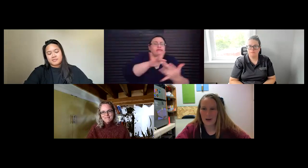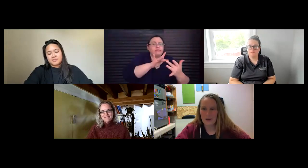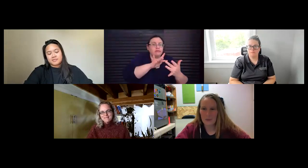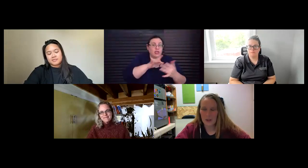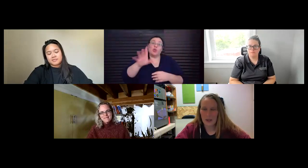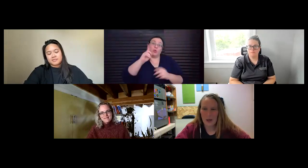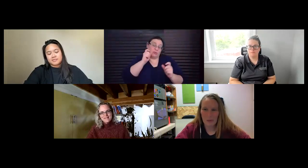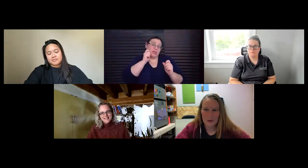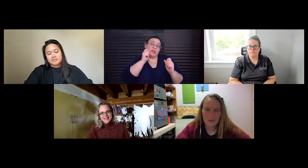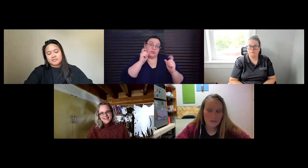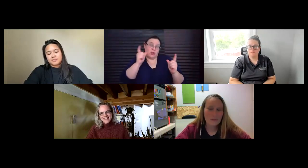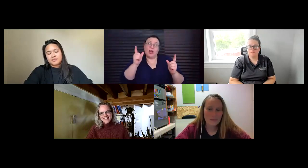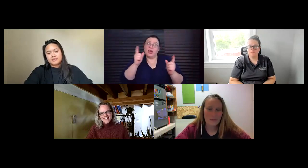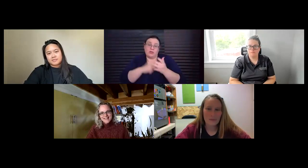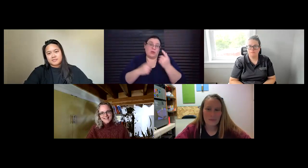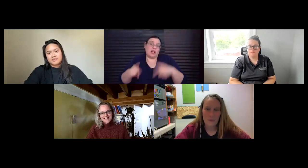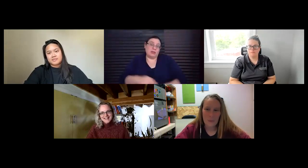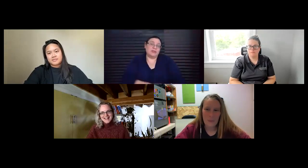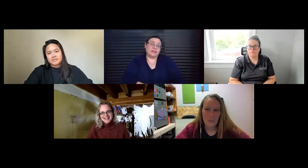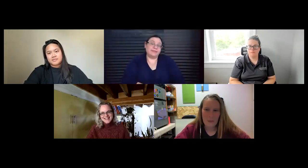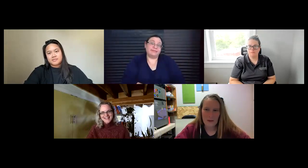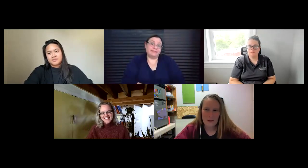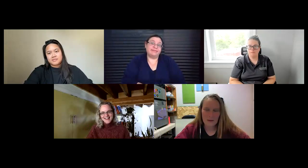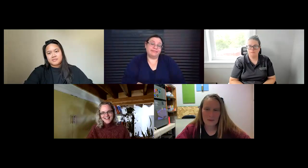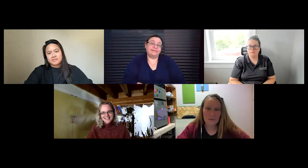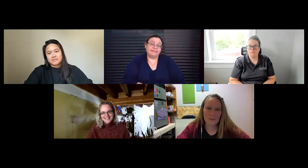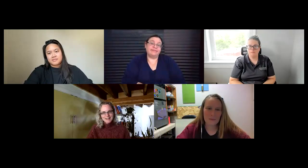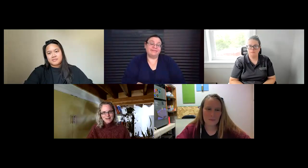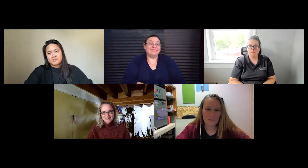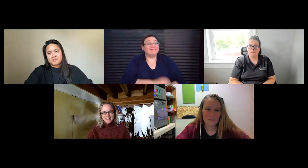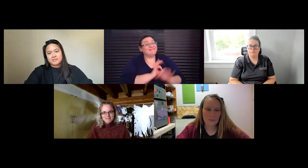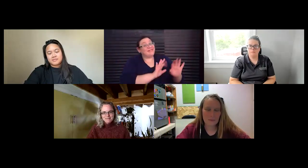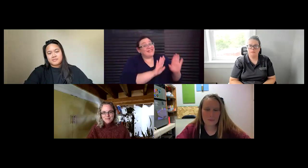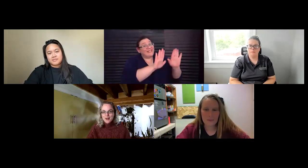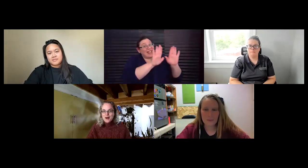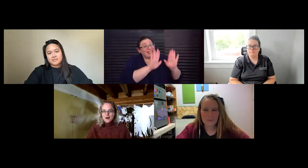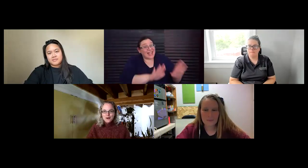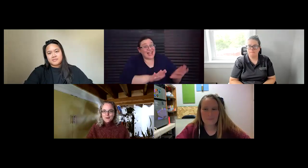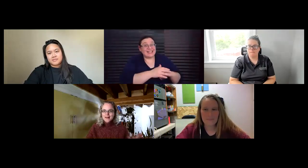at what can happen. Fantastic. Yeah. Community.